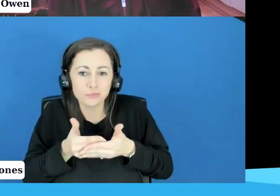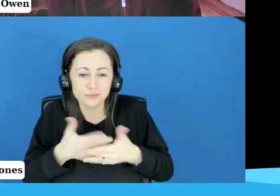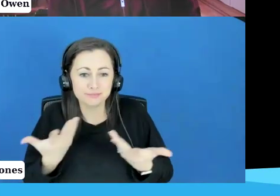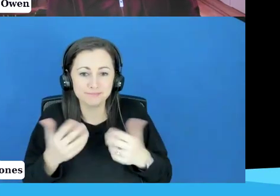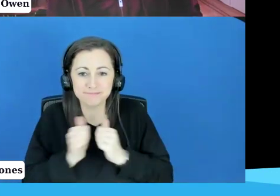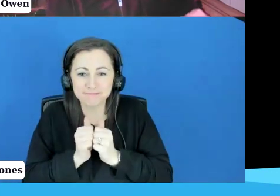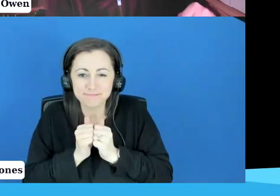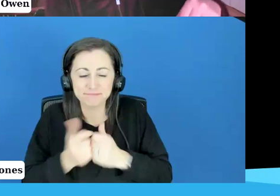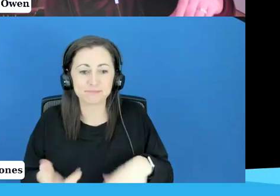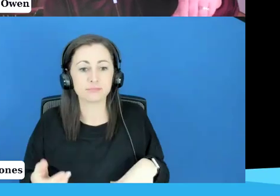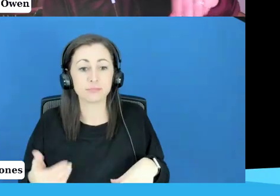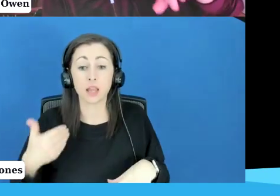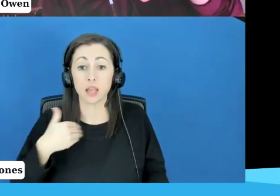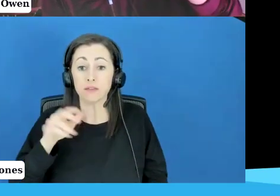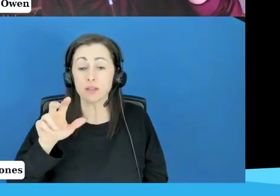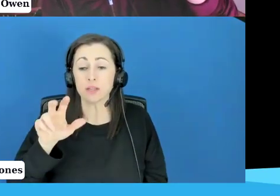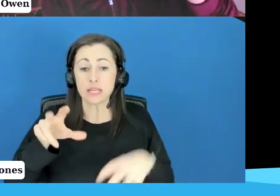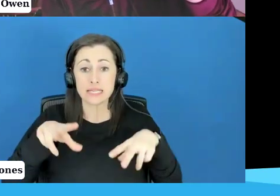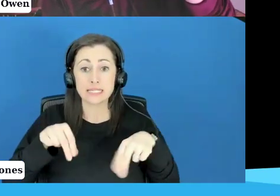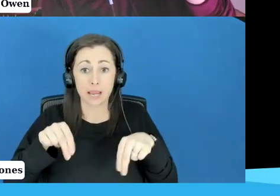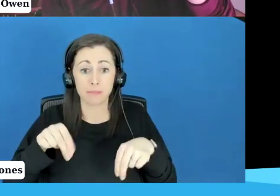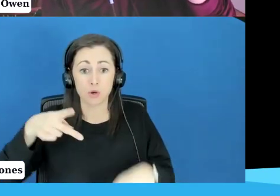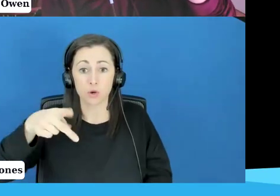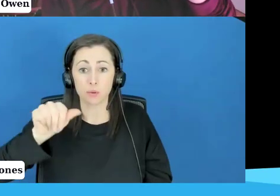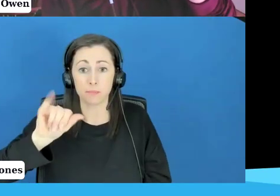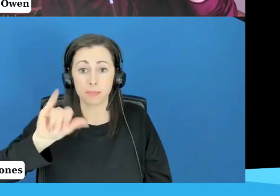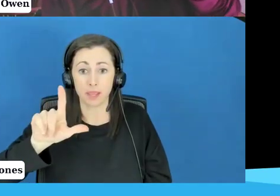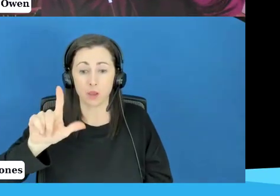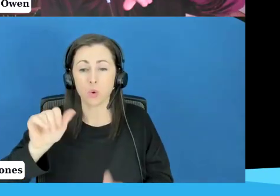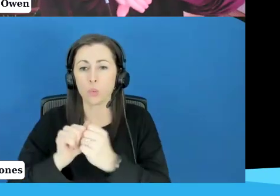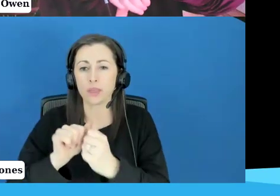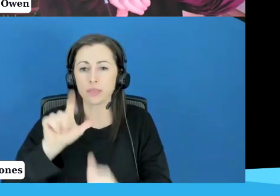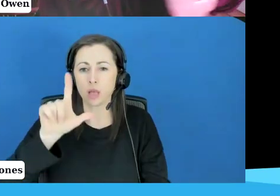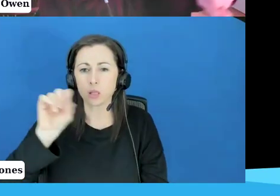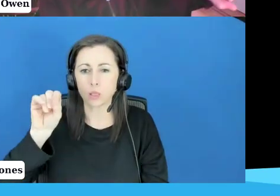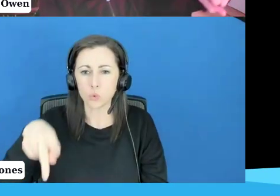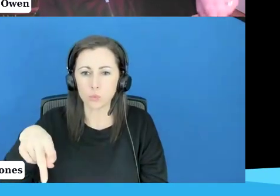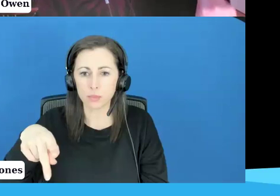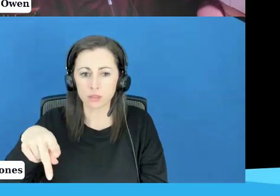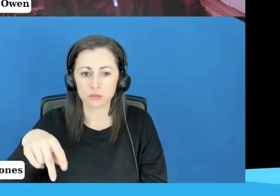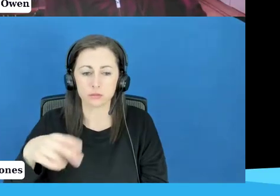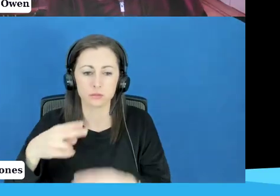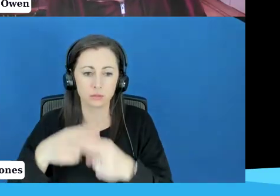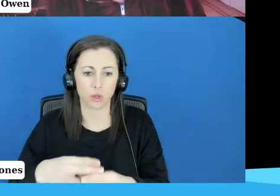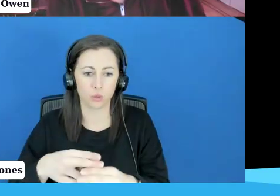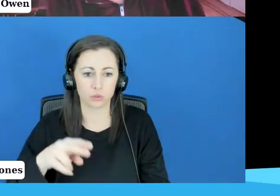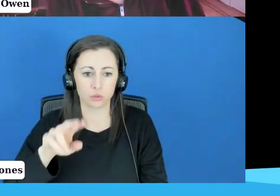There is a diaper pail that has a loop on it. It's called the Ubbi diaper pail. You can stick your thumb in there.